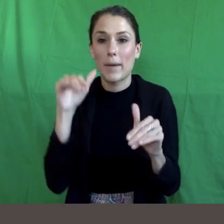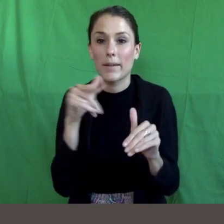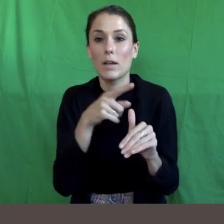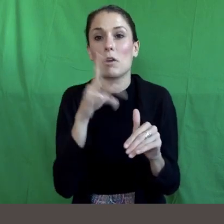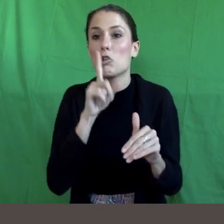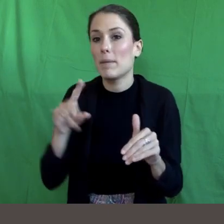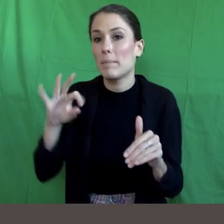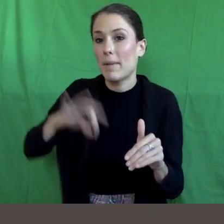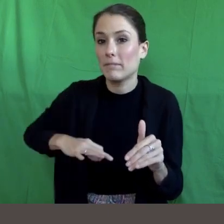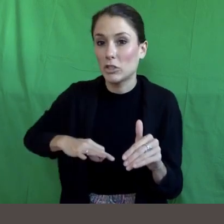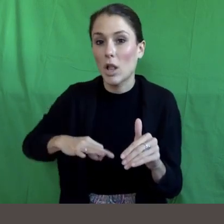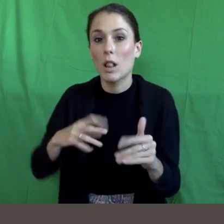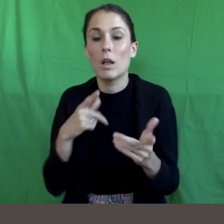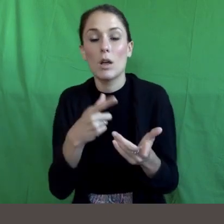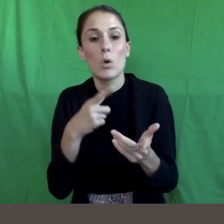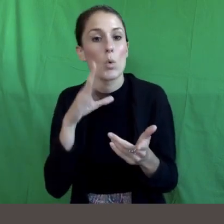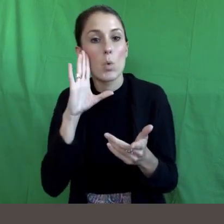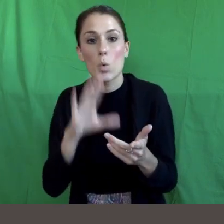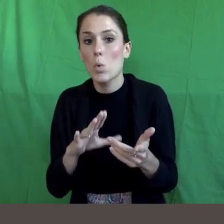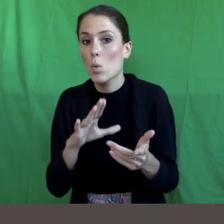This works just as we expected. This is actually very useful.